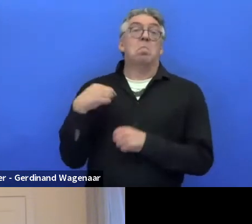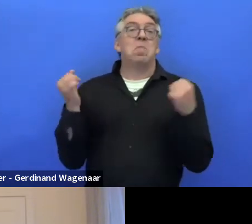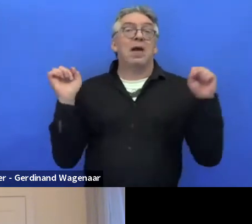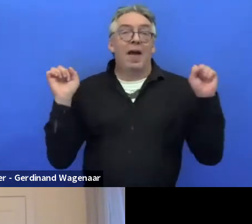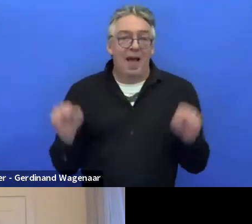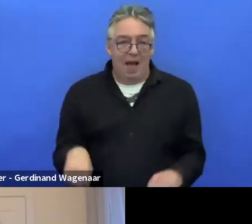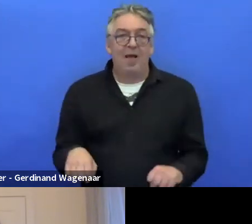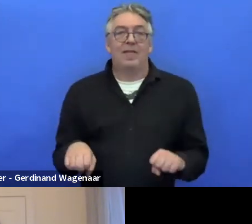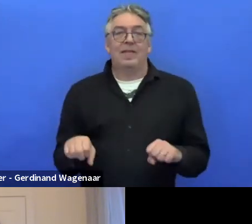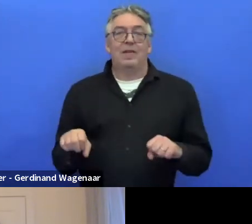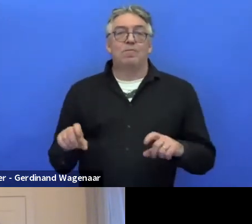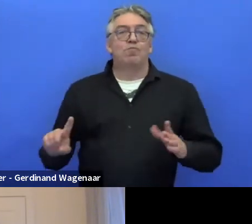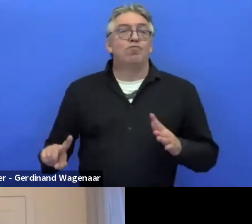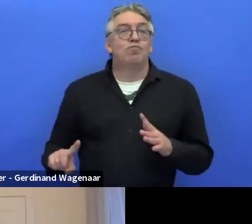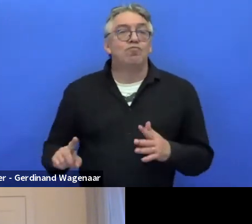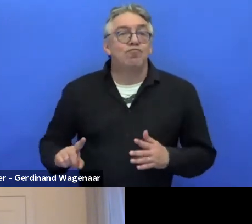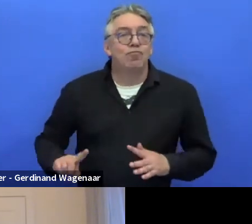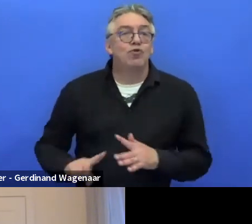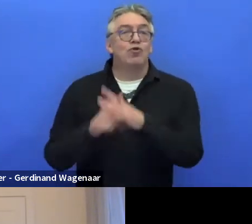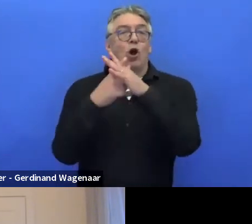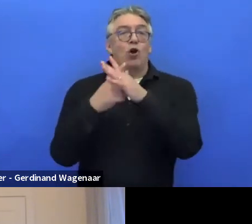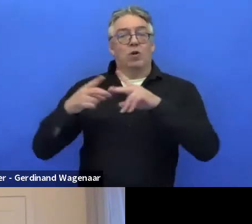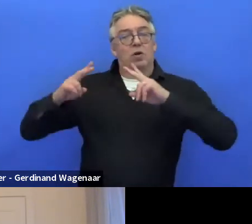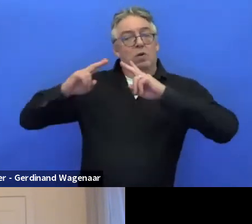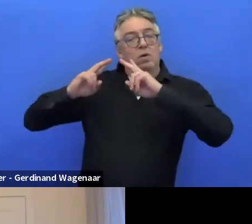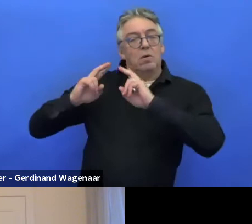So, what I'd like to talk about to Marta's explanations is